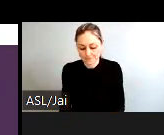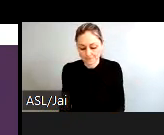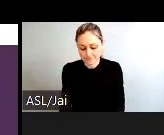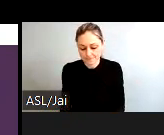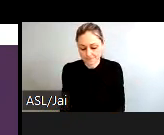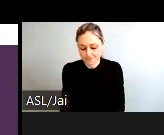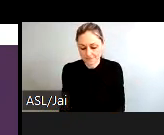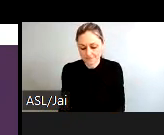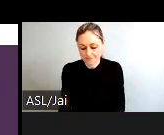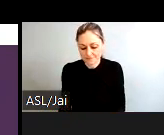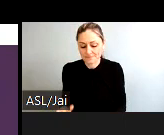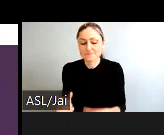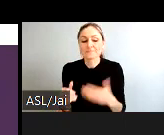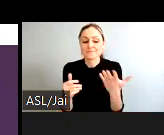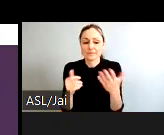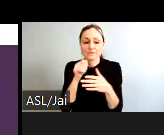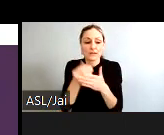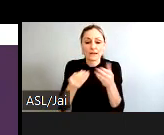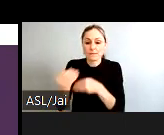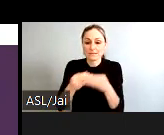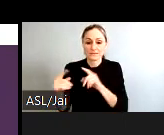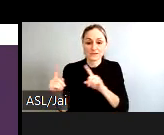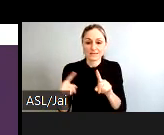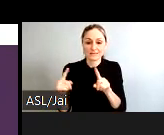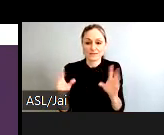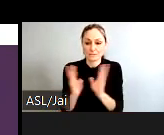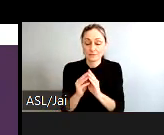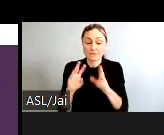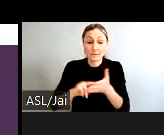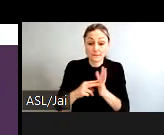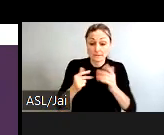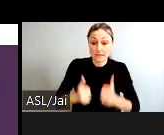compensated for their attendance at meetings. Live experience or low-income.